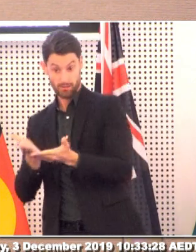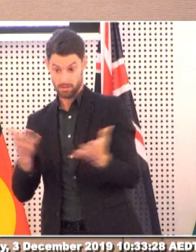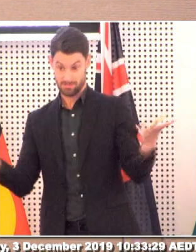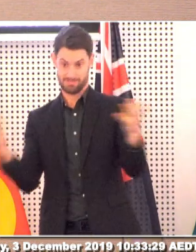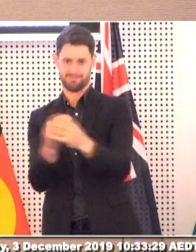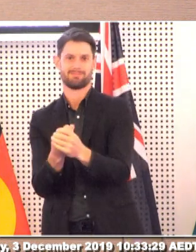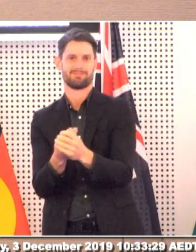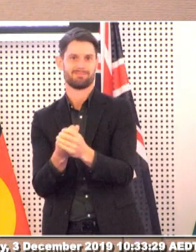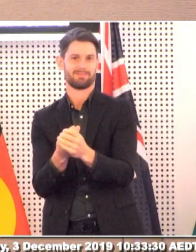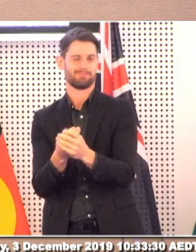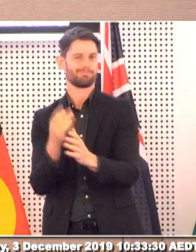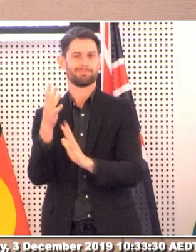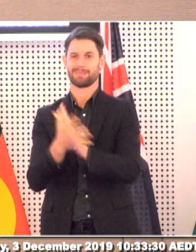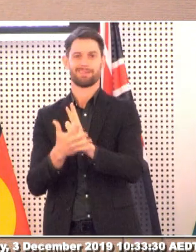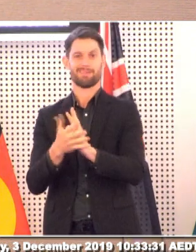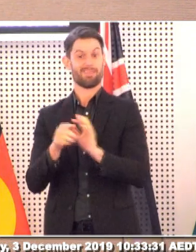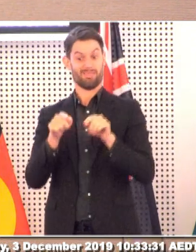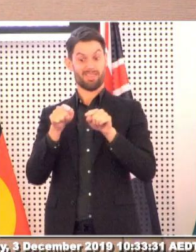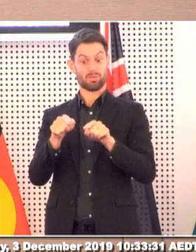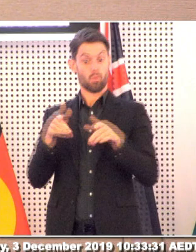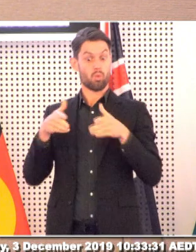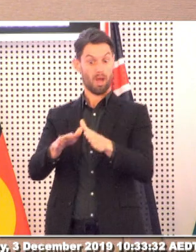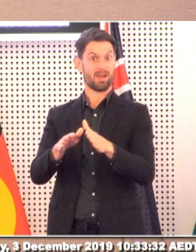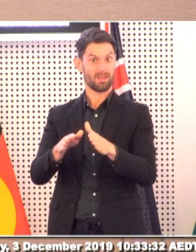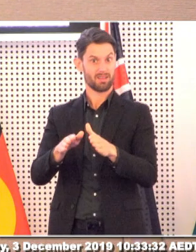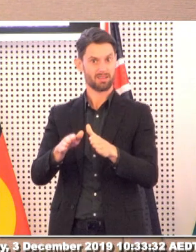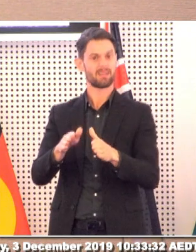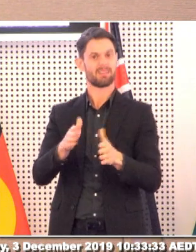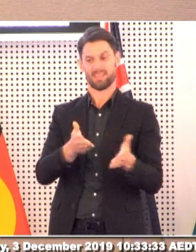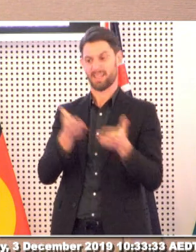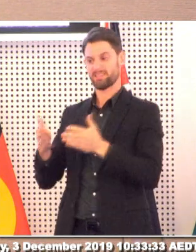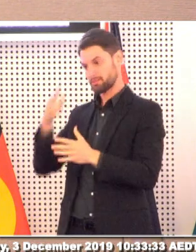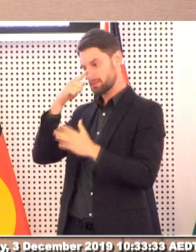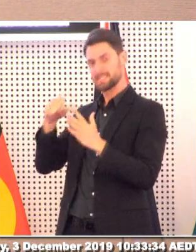disempowering situation for residents, and empowers support services.